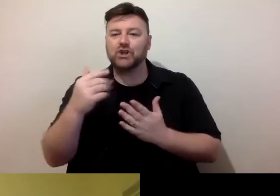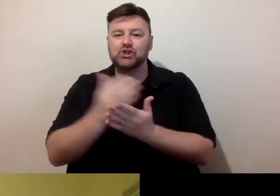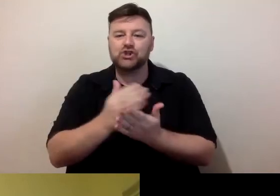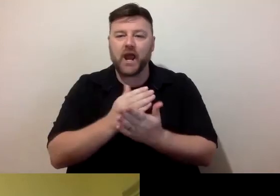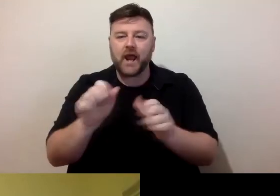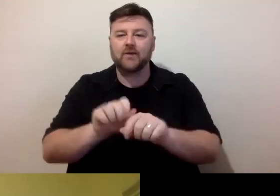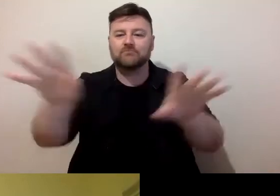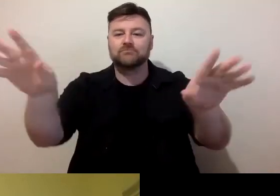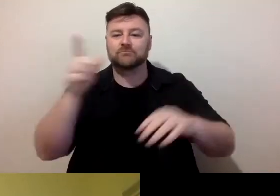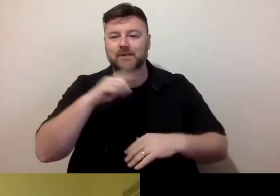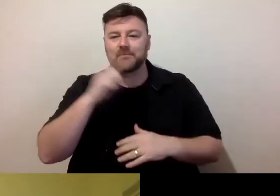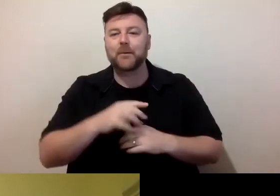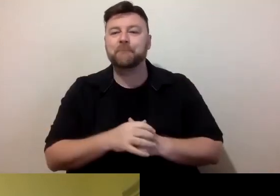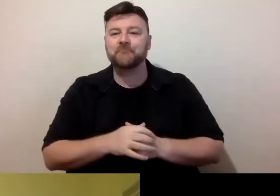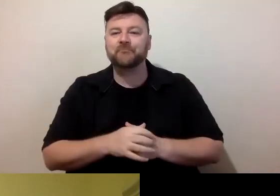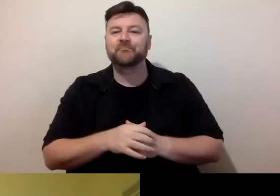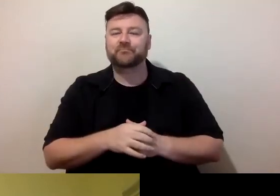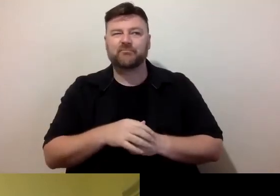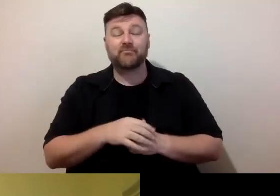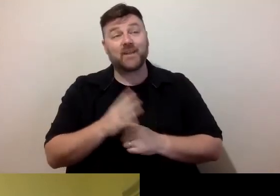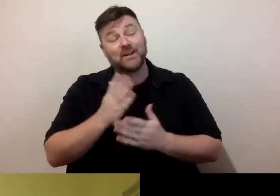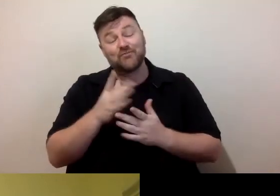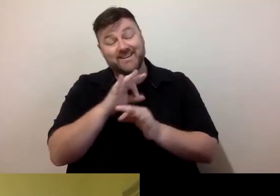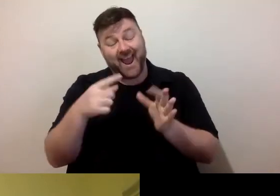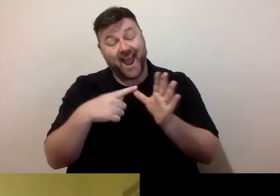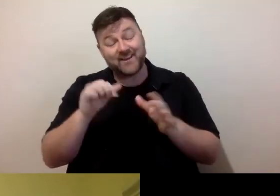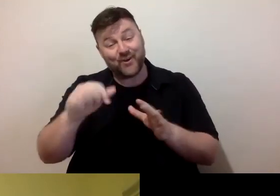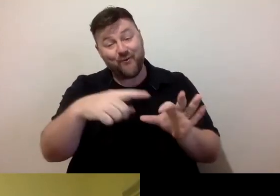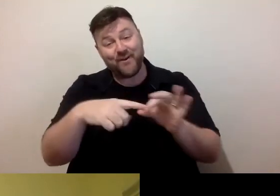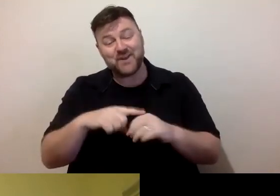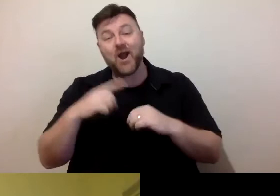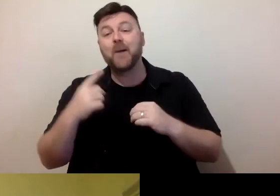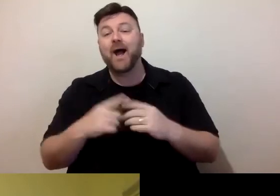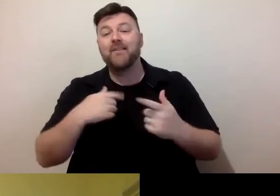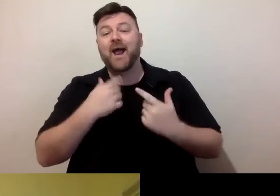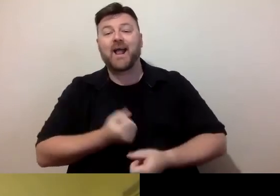doesn't answer your question, but it expresses my wonderment each time